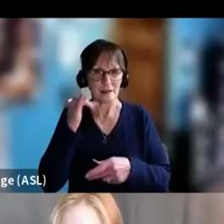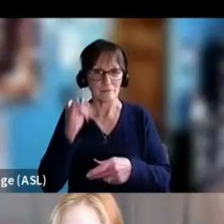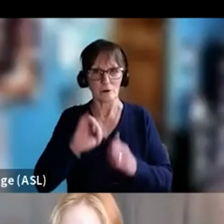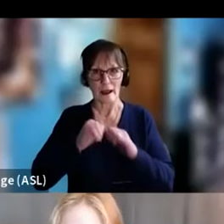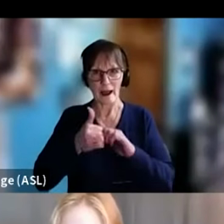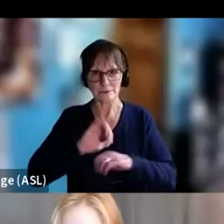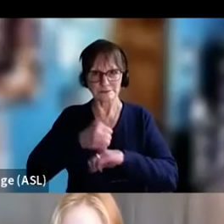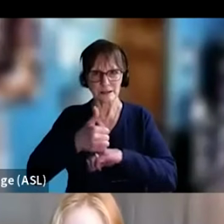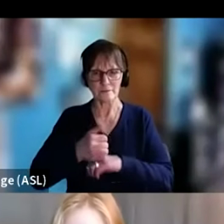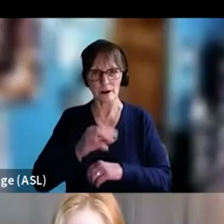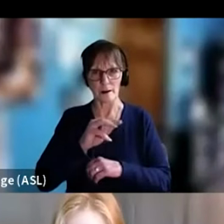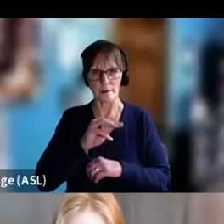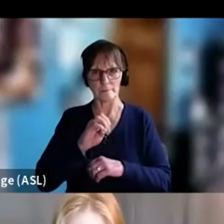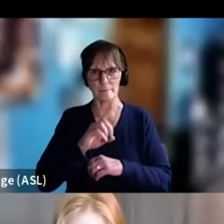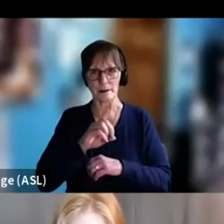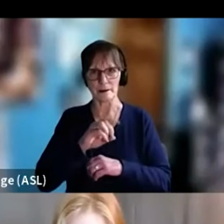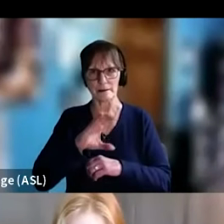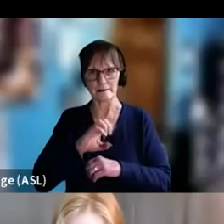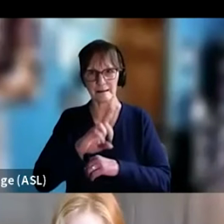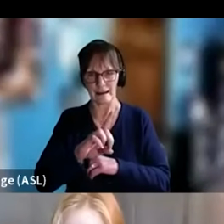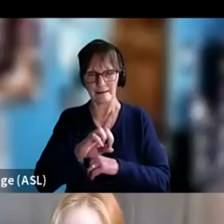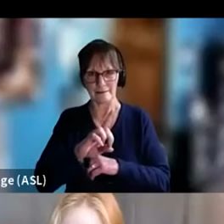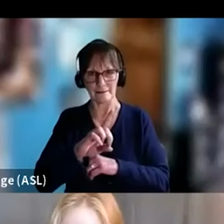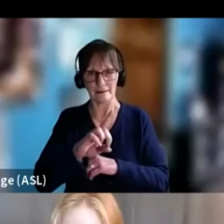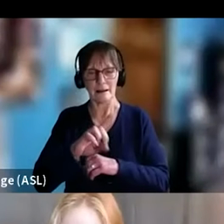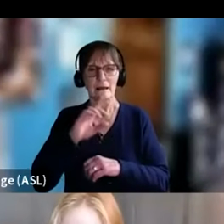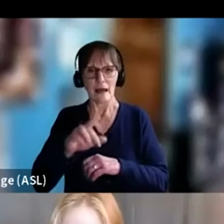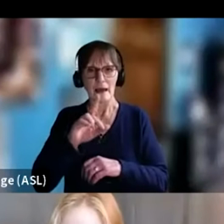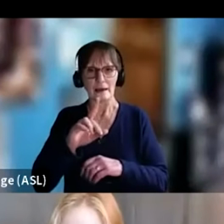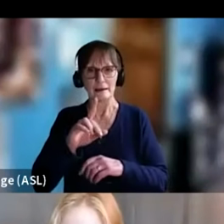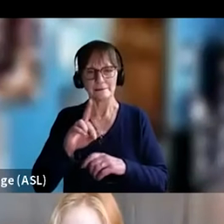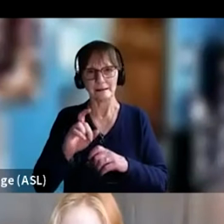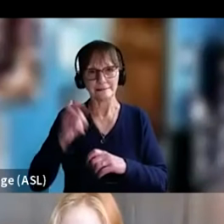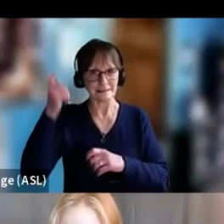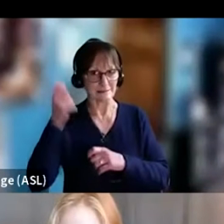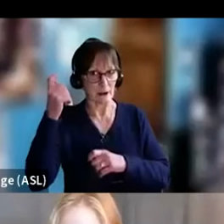it's a Medicaid program and it's an entitlement. So many, many people in California